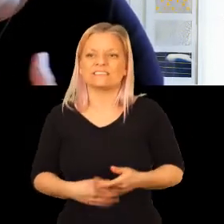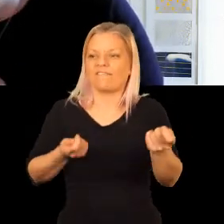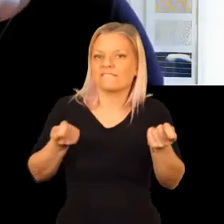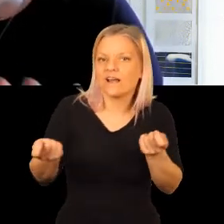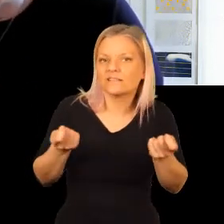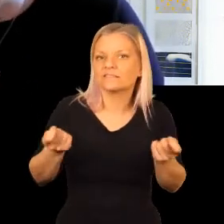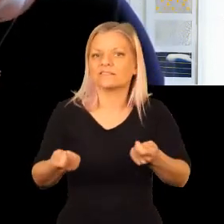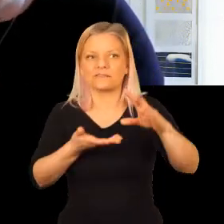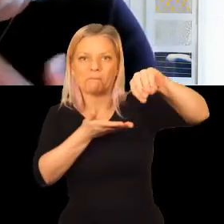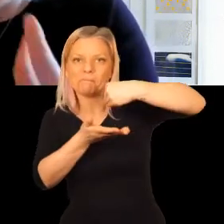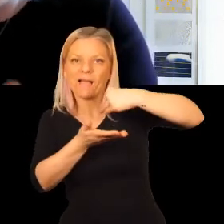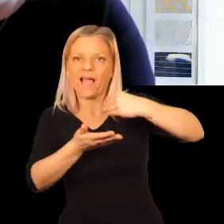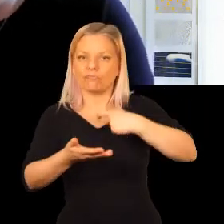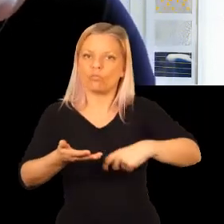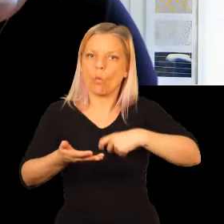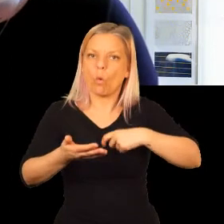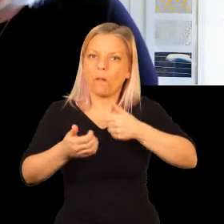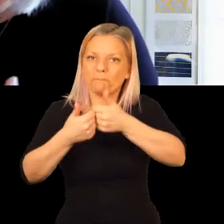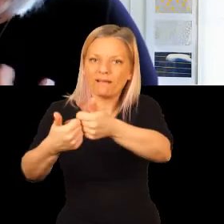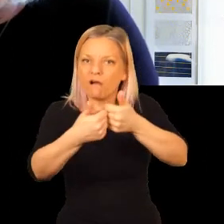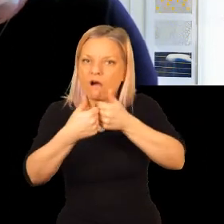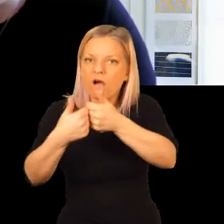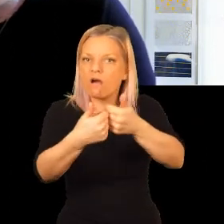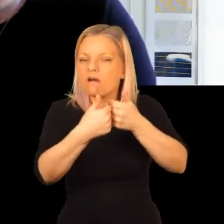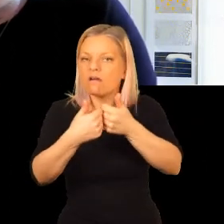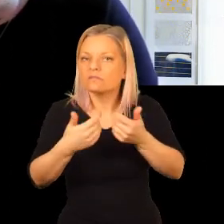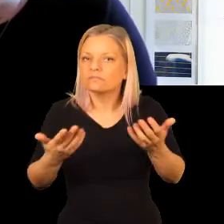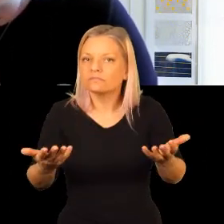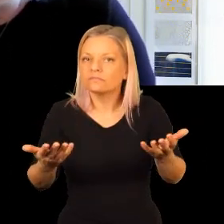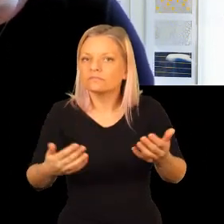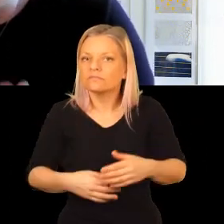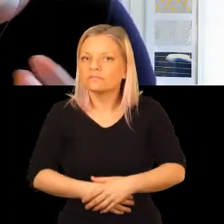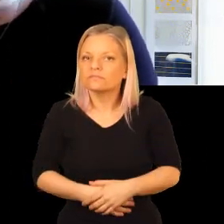roles that are about people who are volunteering about taking on um facilitated peer groups